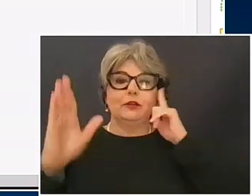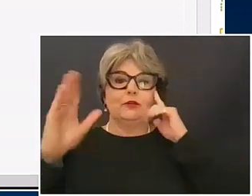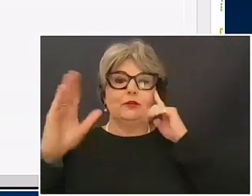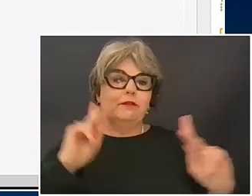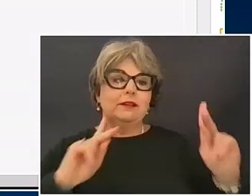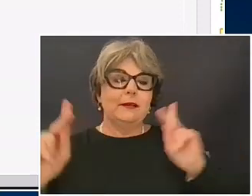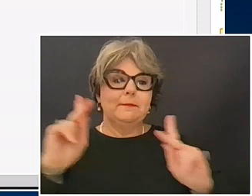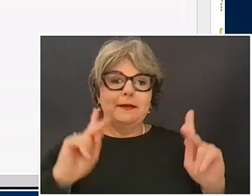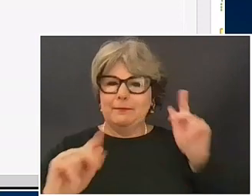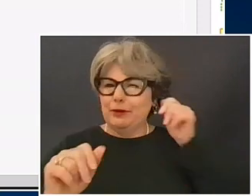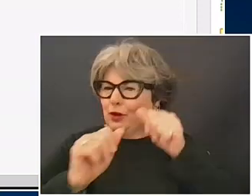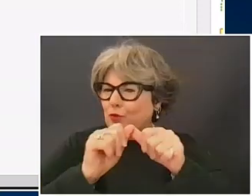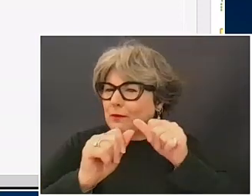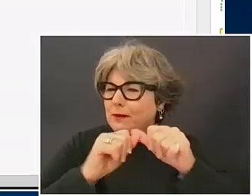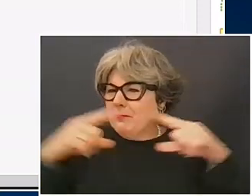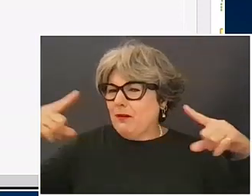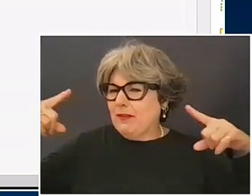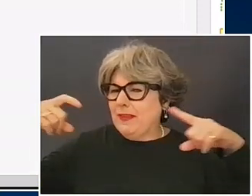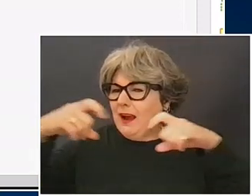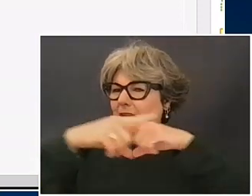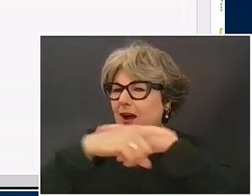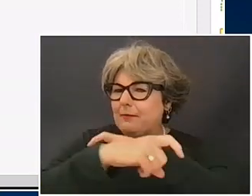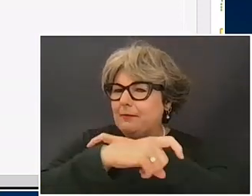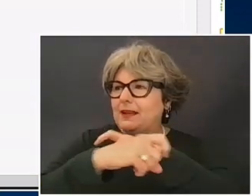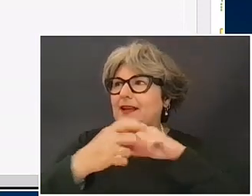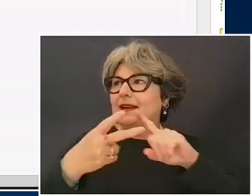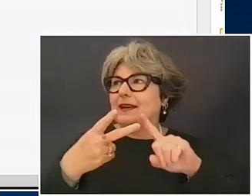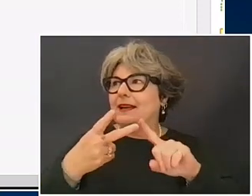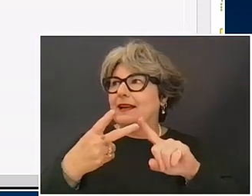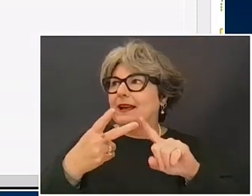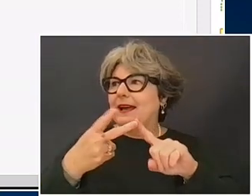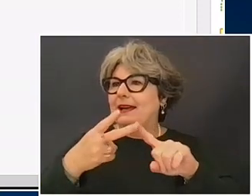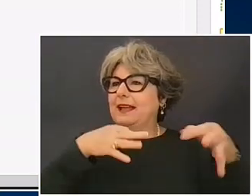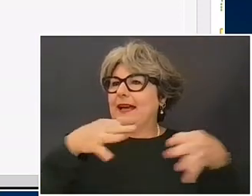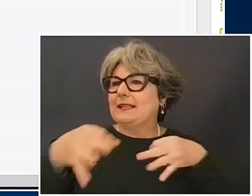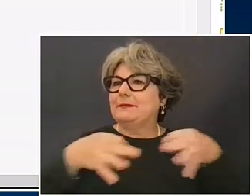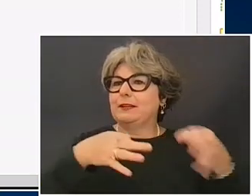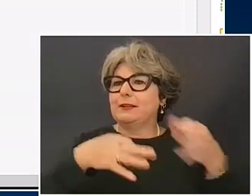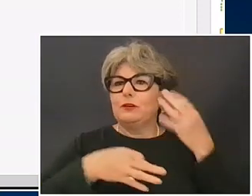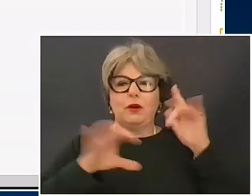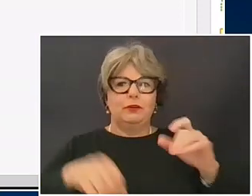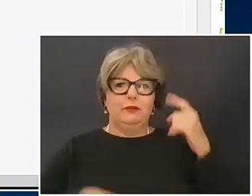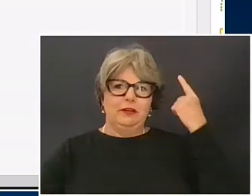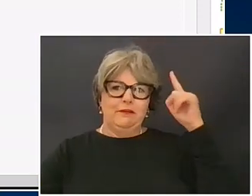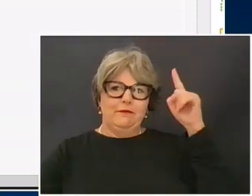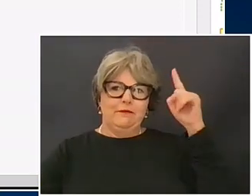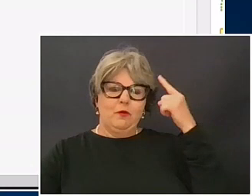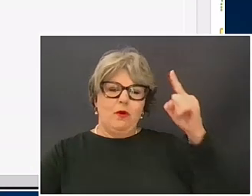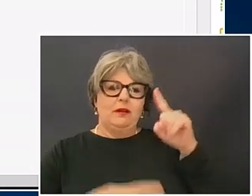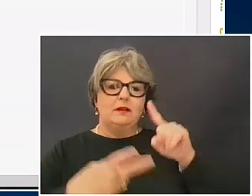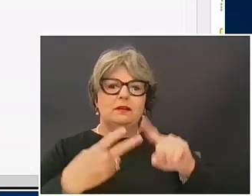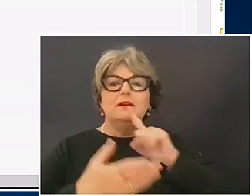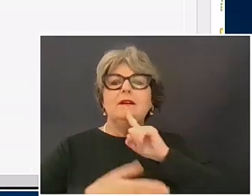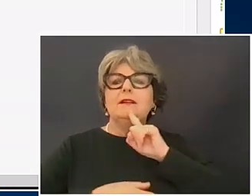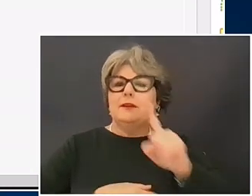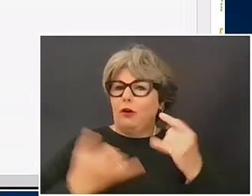rather complicated explanation for why we're doing this. There are currently two different ways,